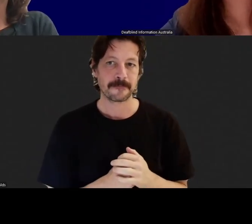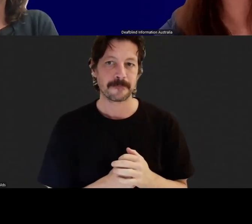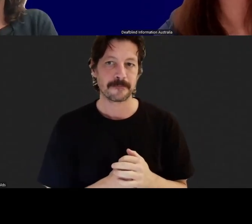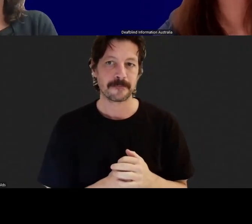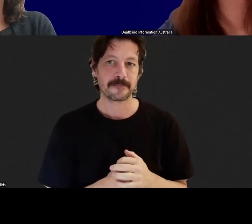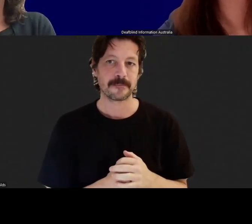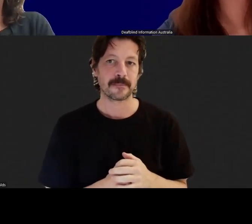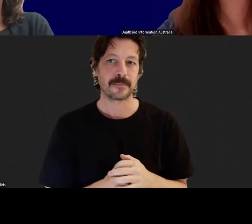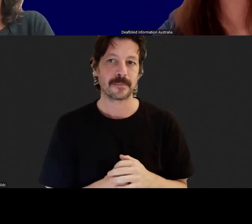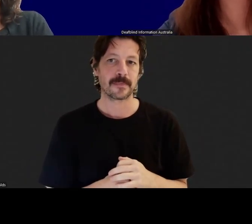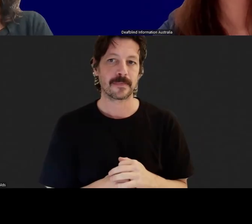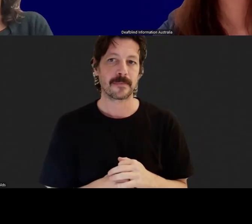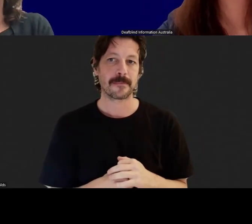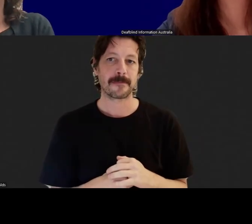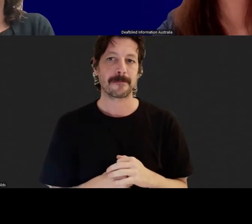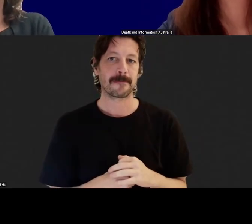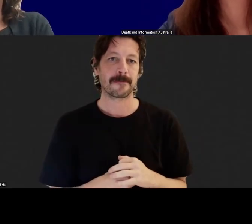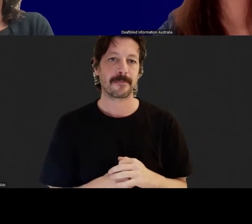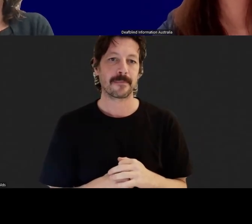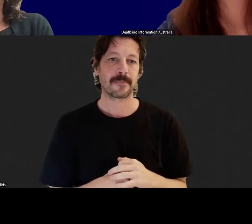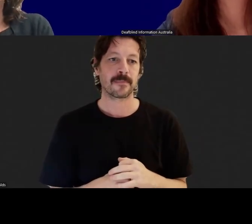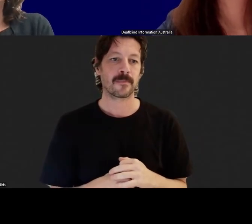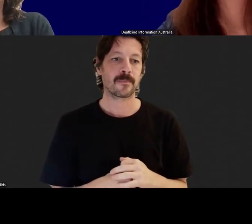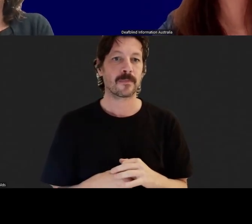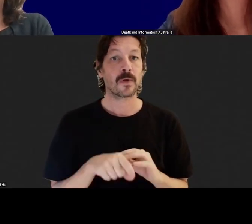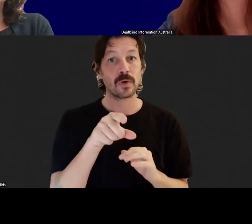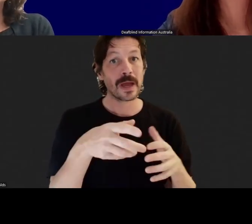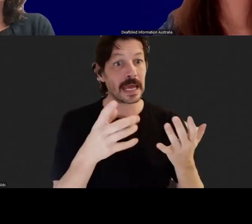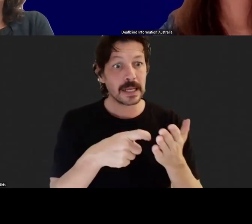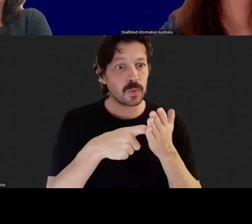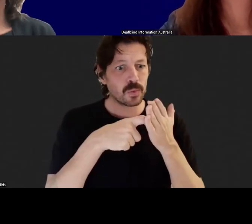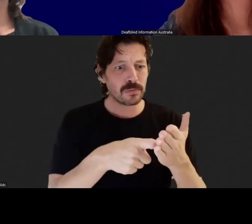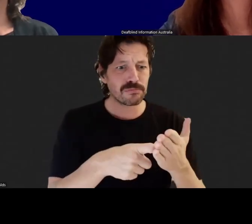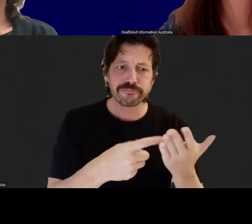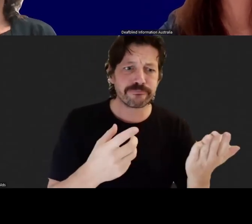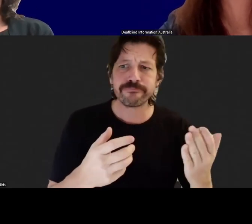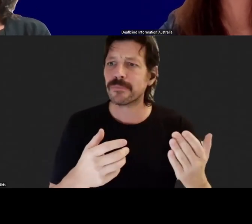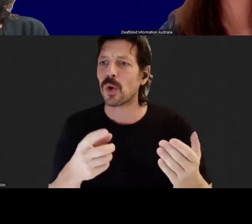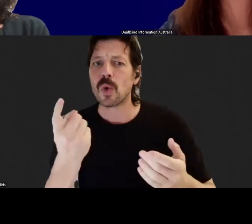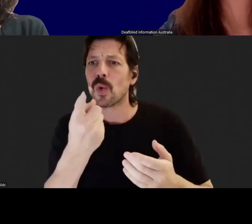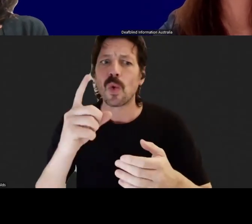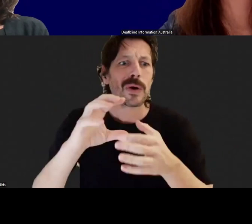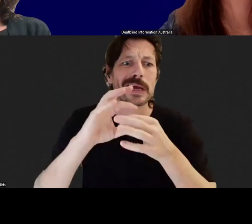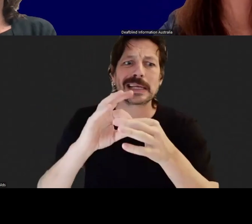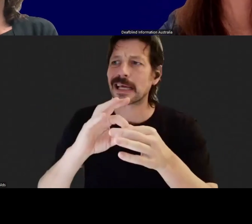Next questions: Do you have recommendations for who to connect with in New South Wales as support